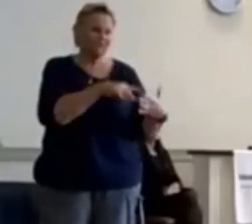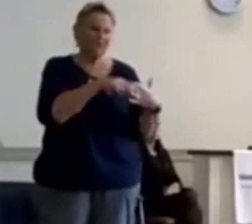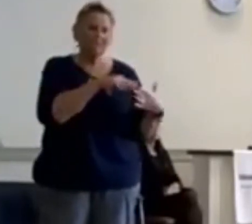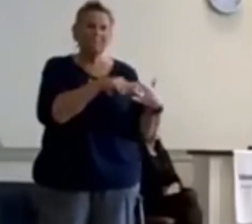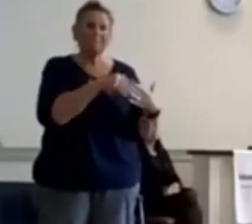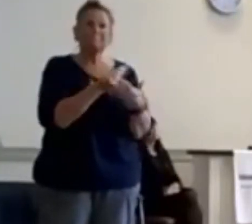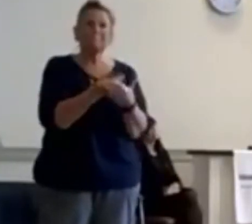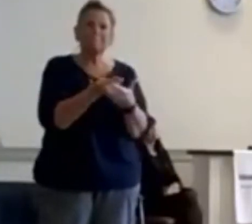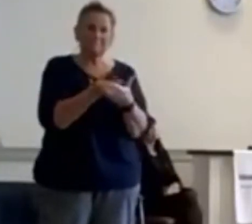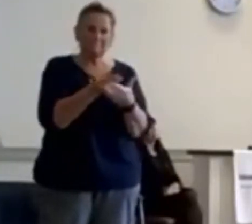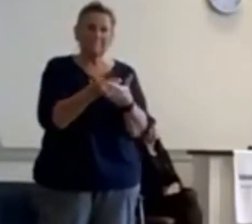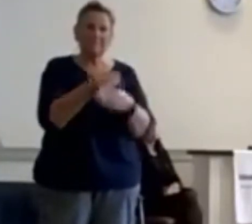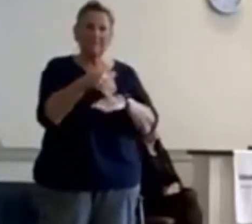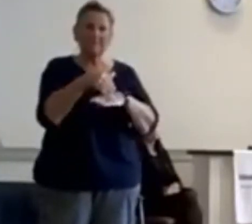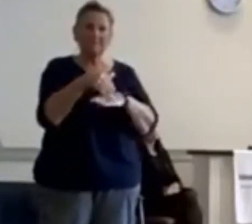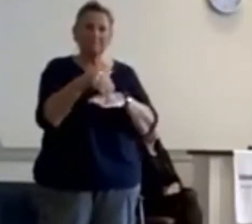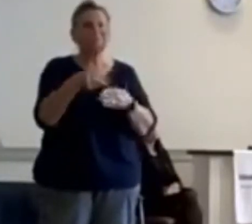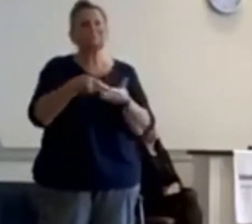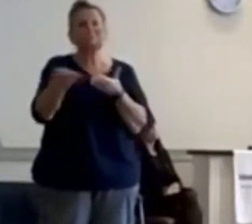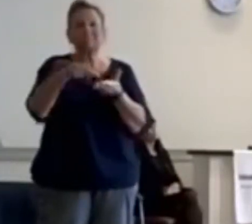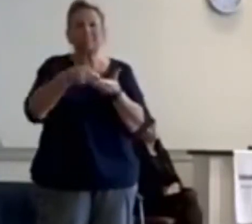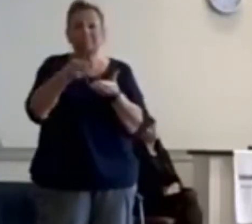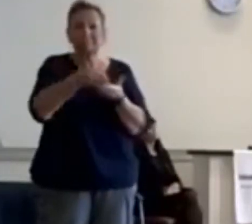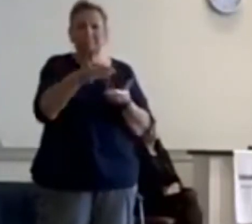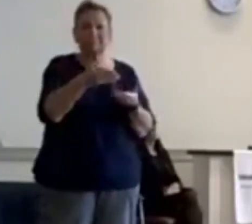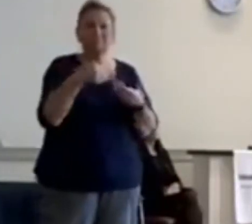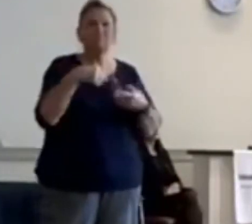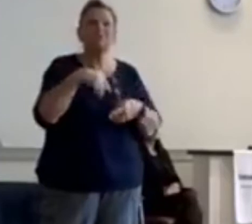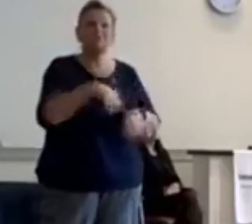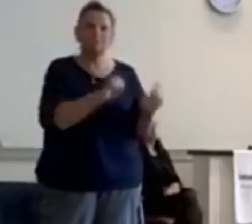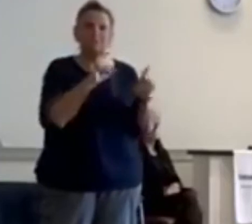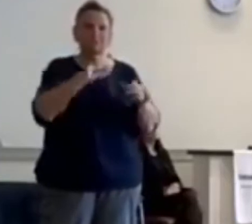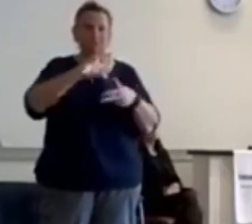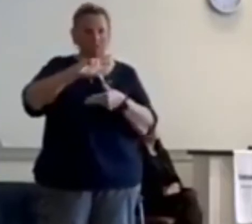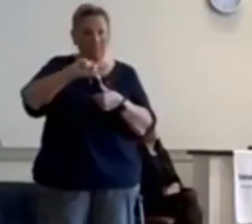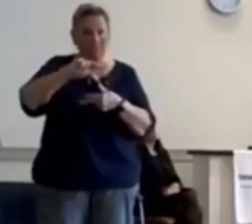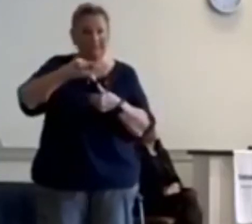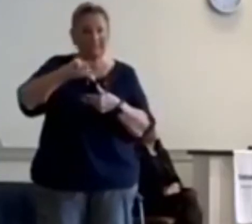Hurricane Katrina to look at Rehabilitation Act compliance, Department